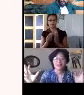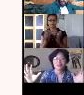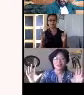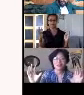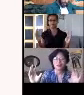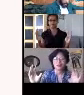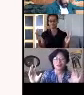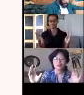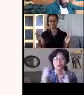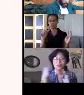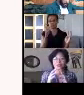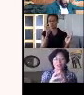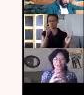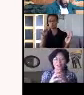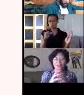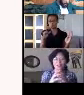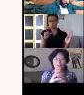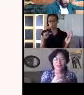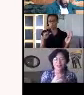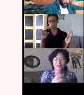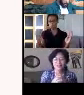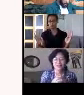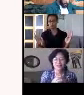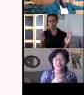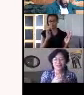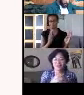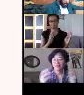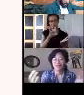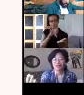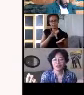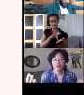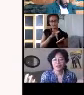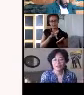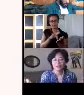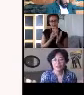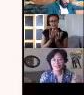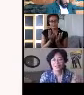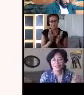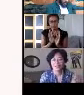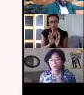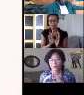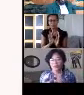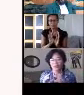are coldest will move to the centre. And in our current society, the coldest those